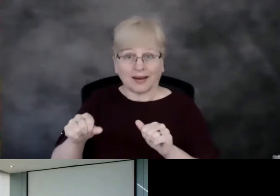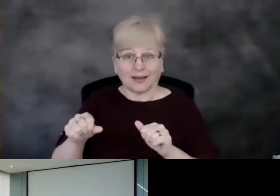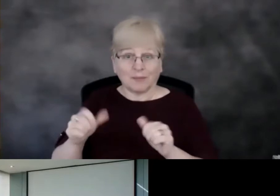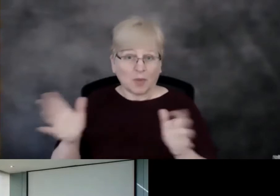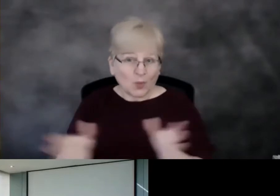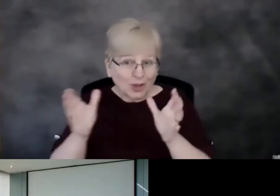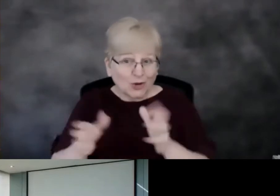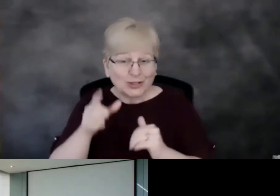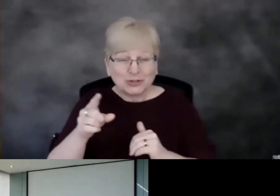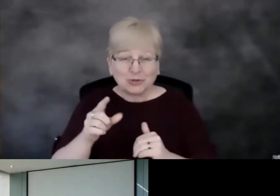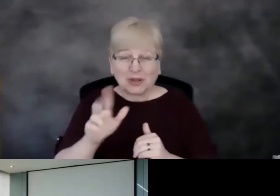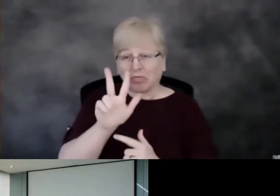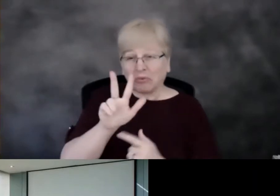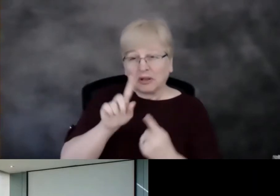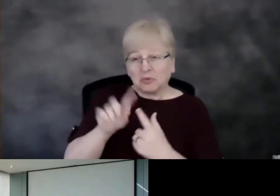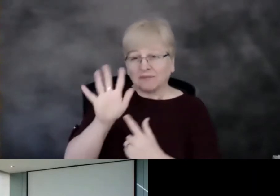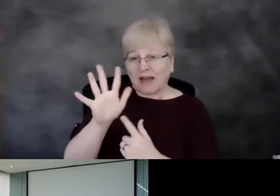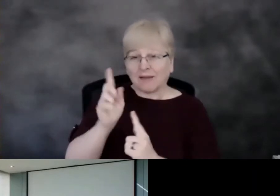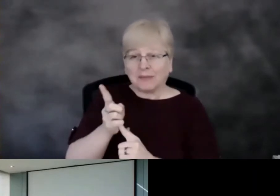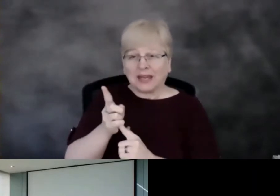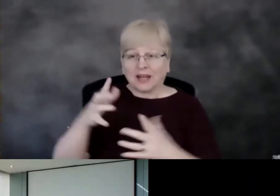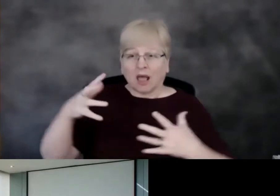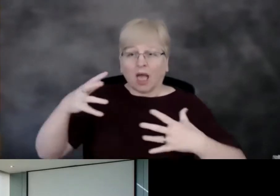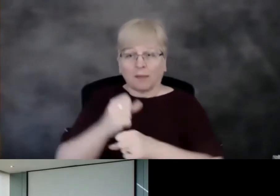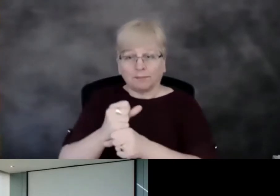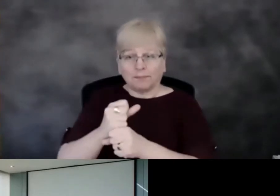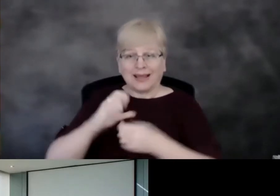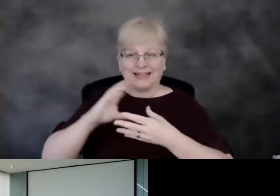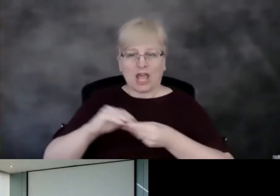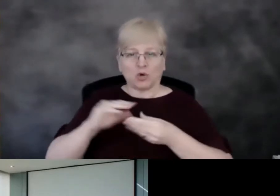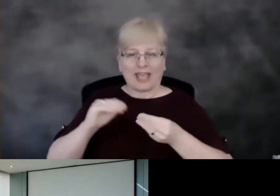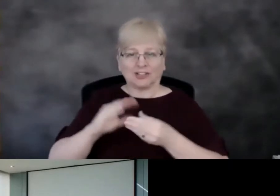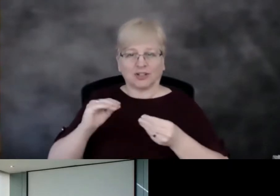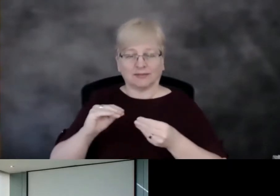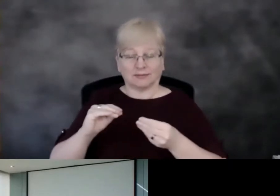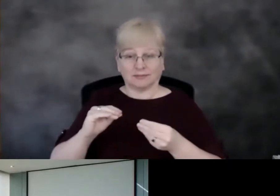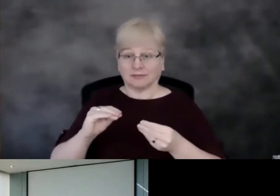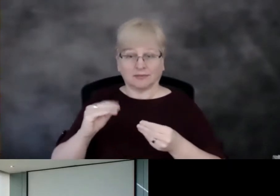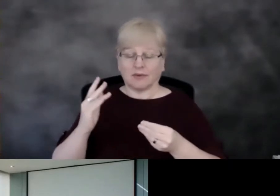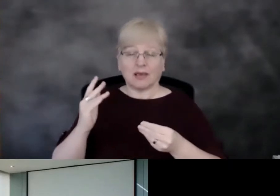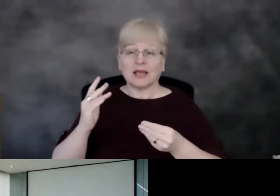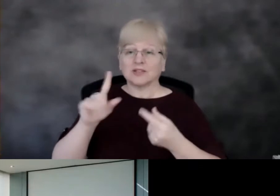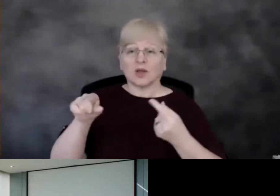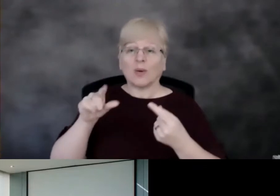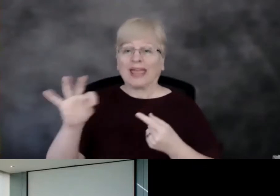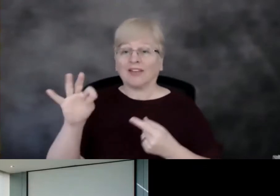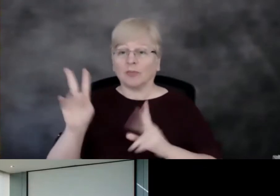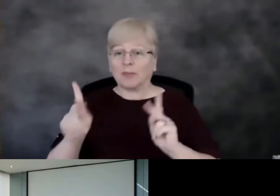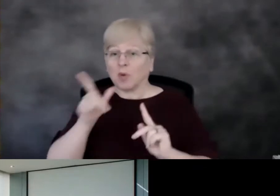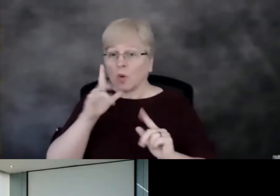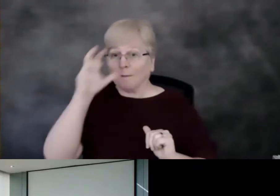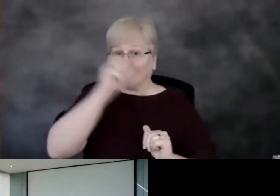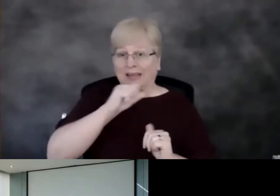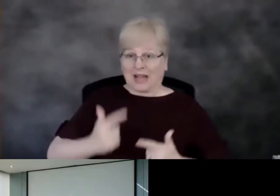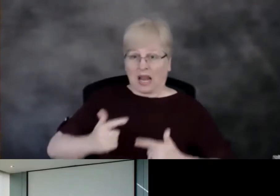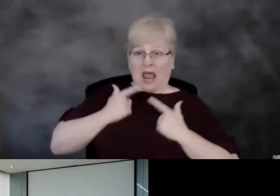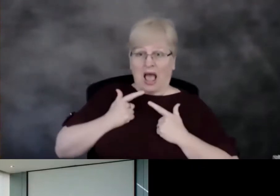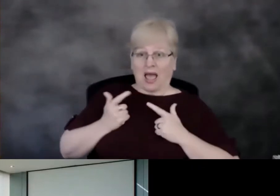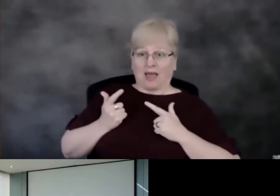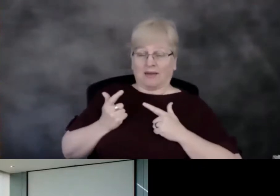16:11:47 , so that others who did not see the event live can essentially hear,